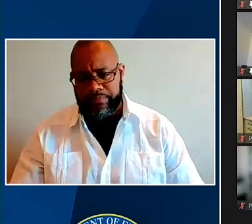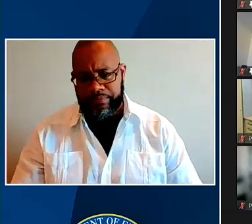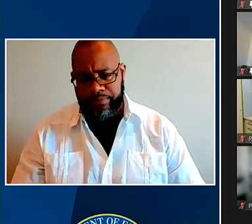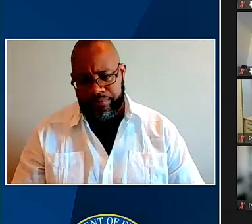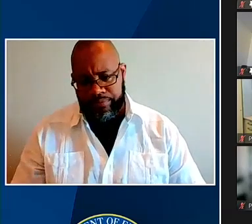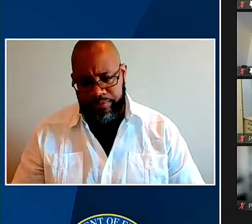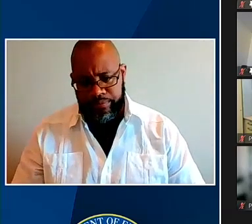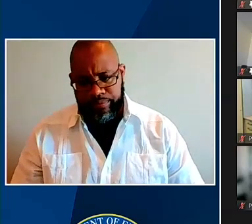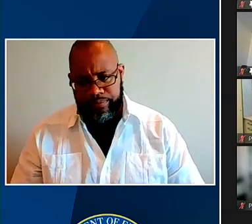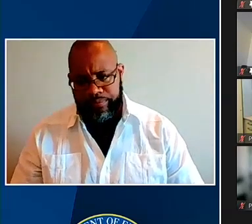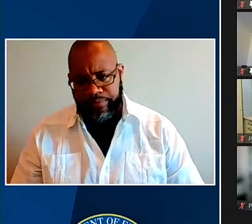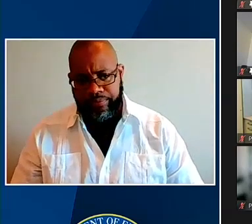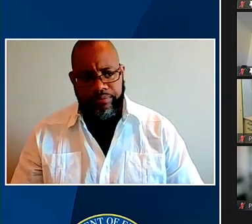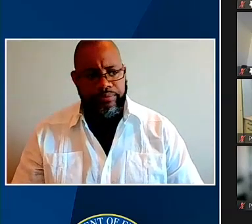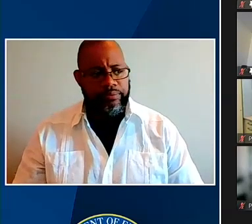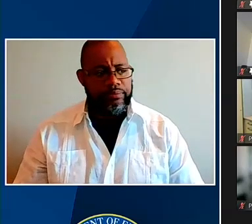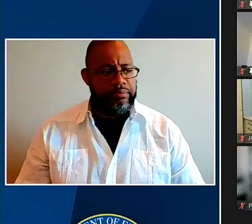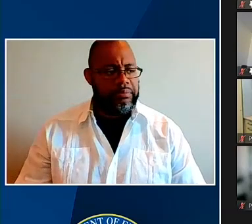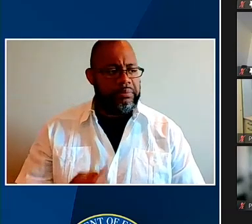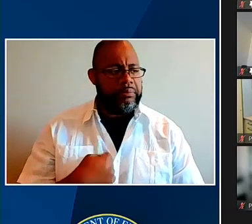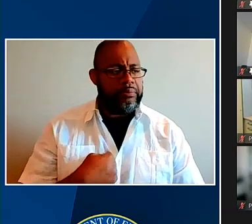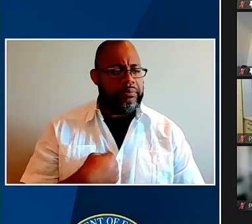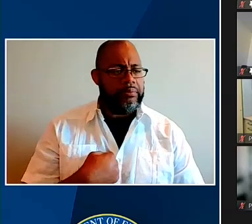Well, I don't, I mean, clearly we've